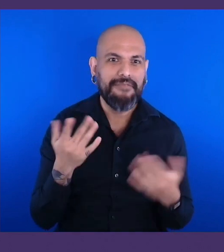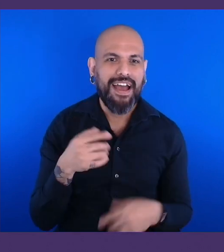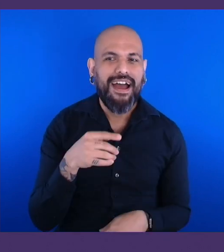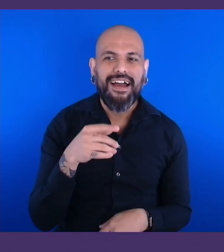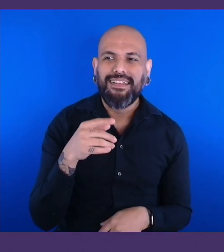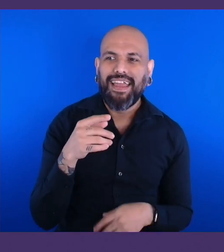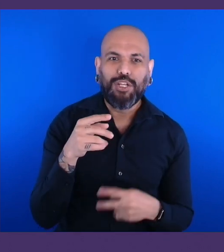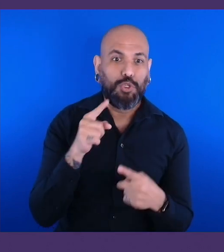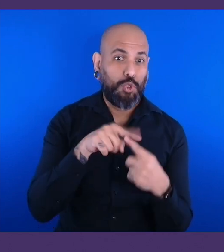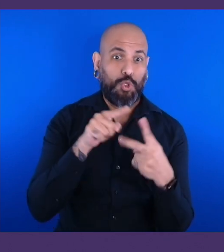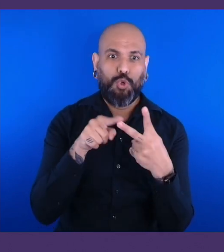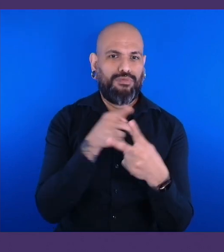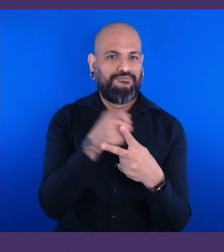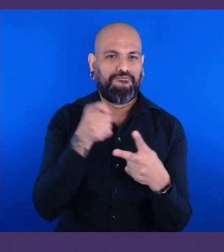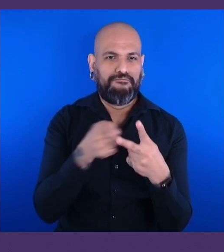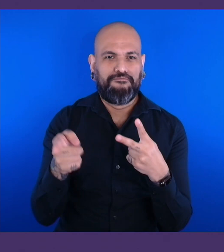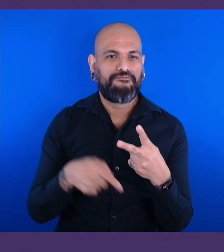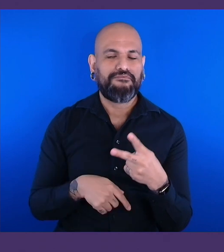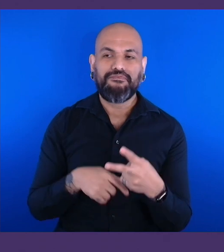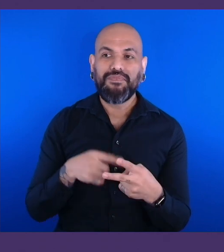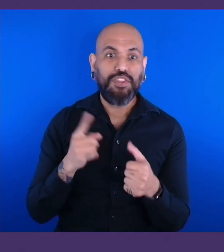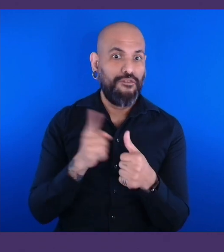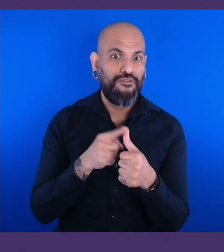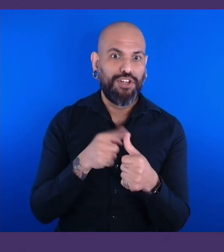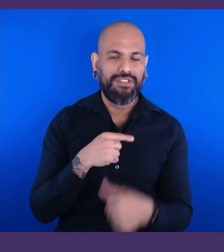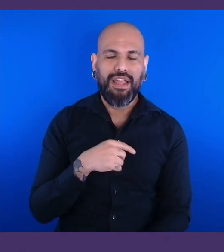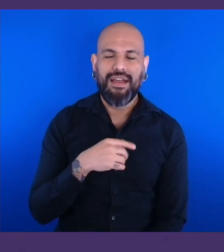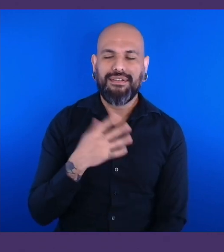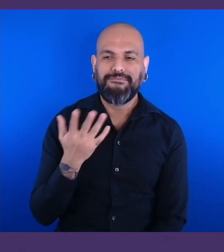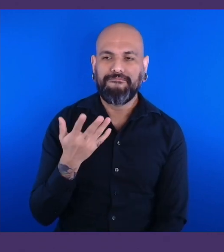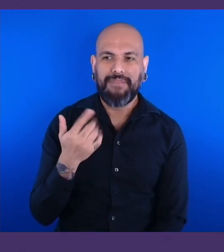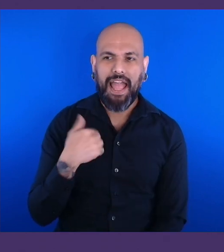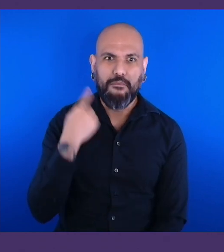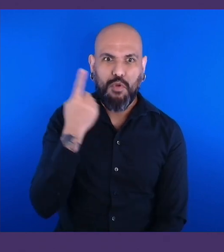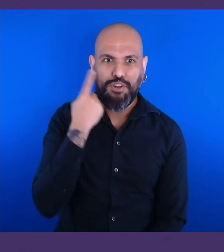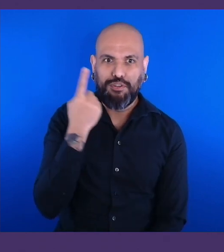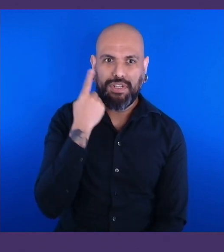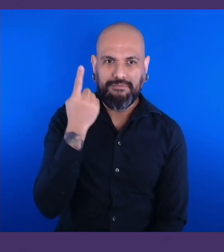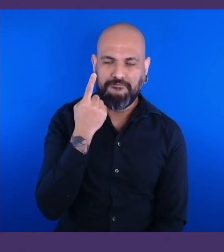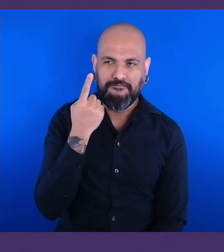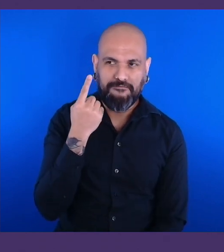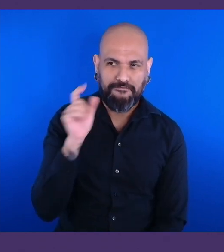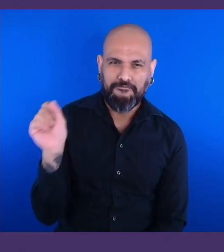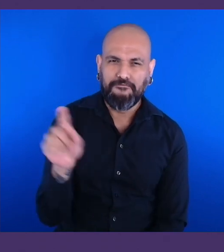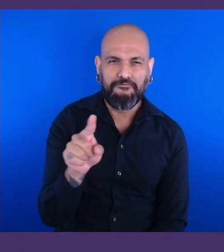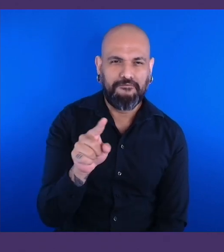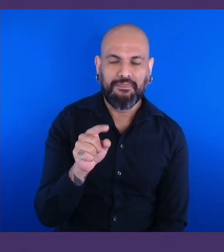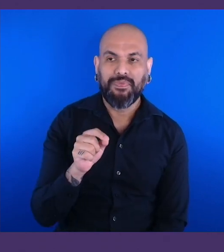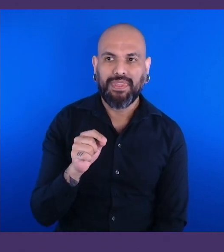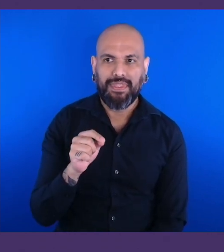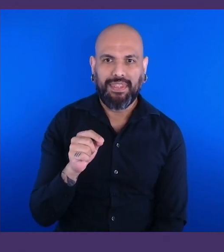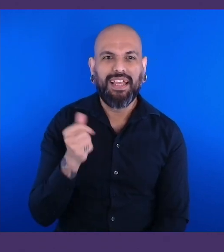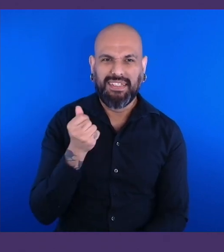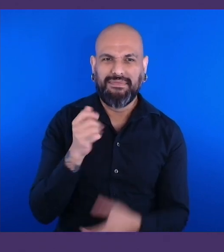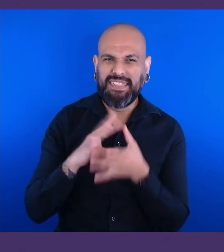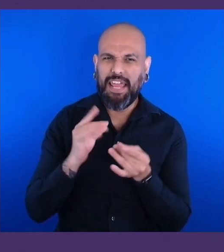So, the first thing I am wondering is -- we said it a few times, if you haven't heard this so far, get your pen